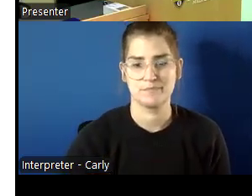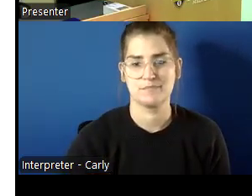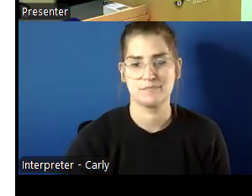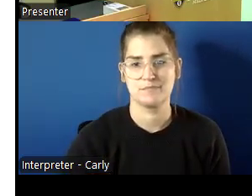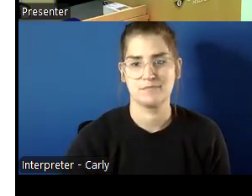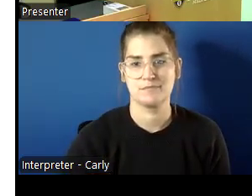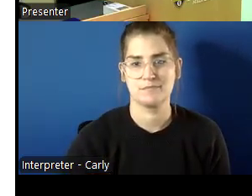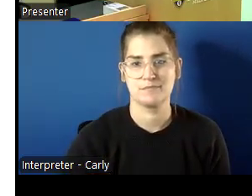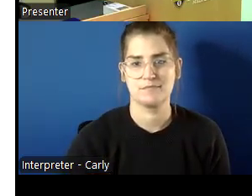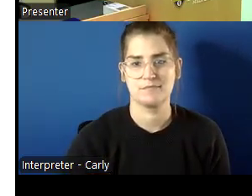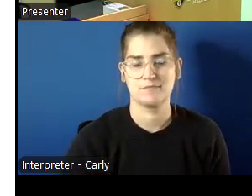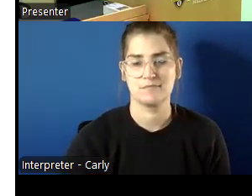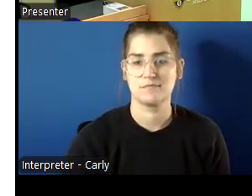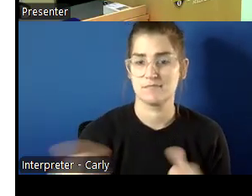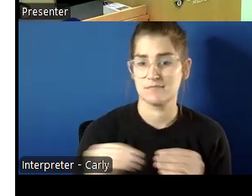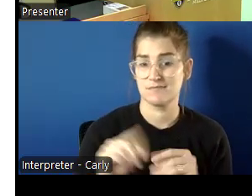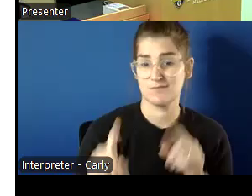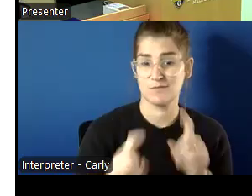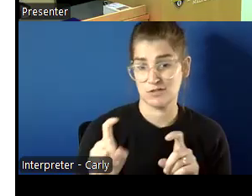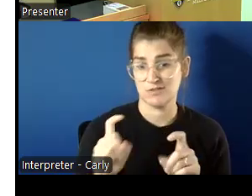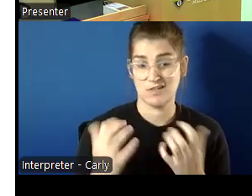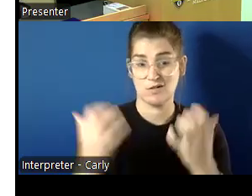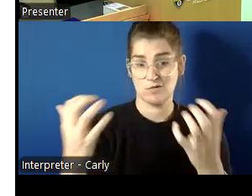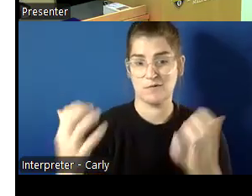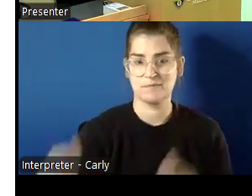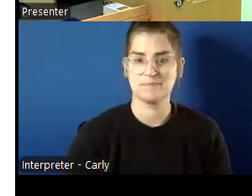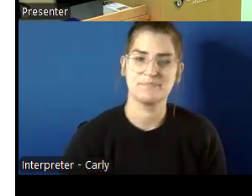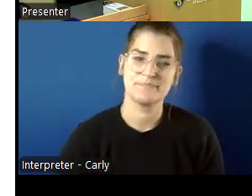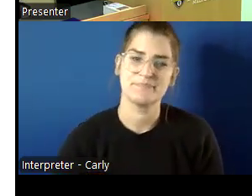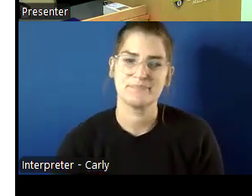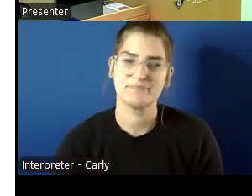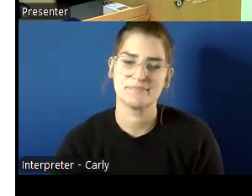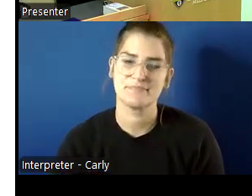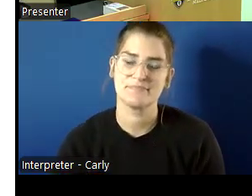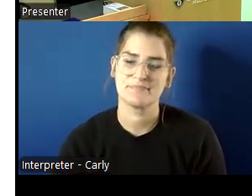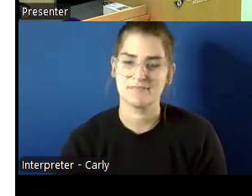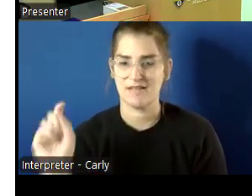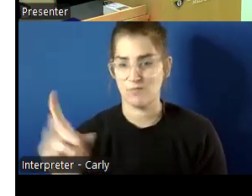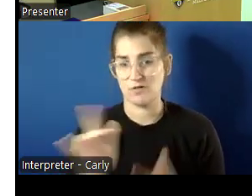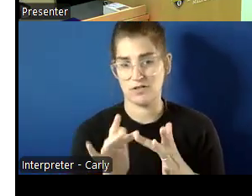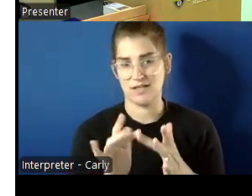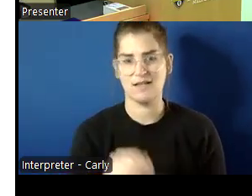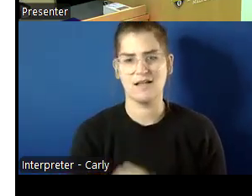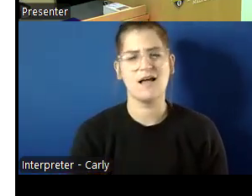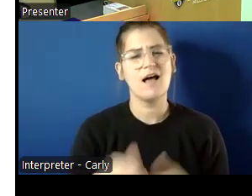Any other questions in the auditorium? I have another question online. How might you create a